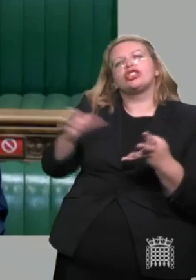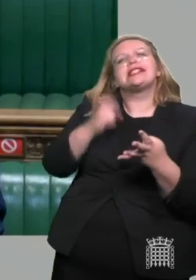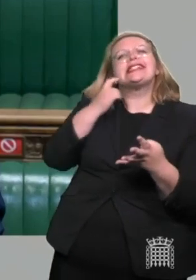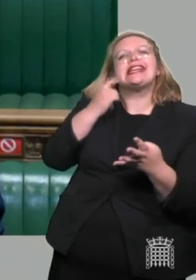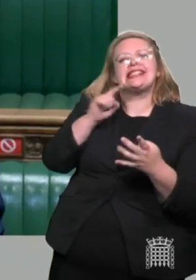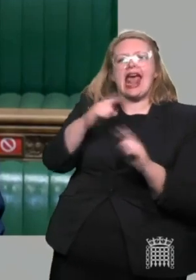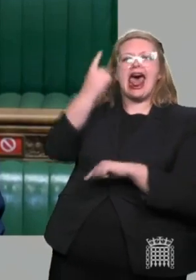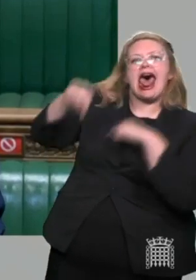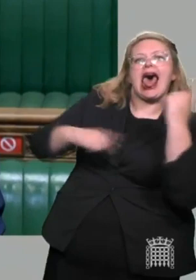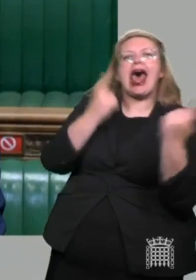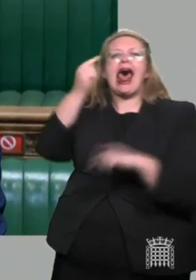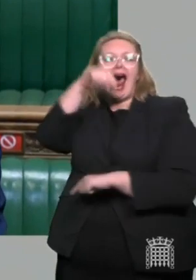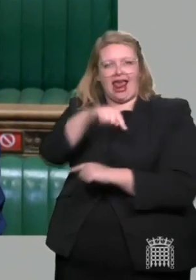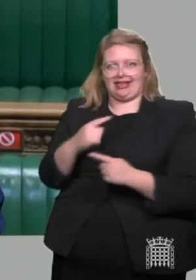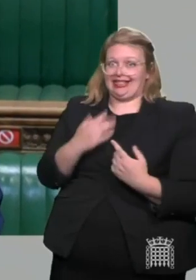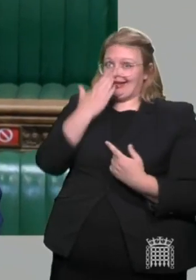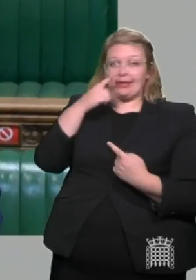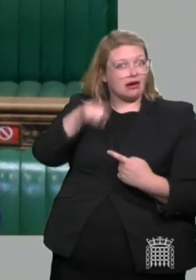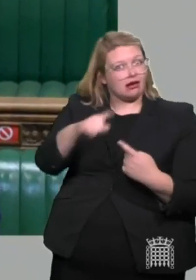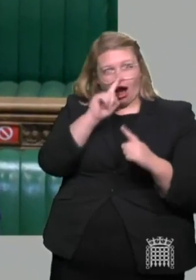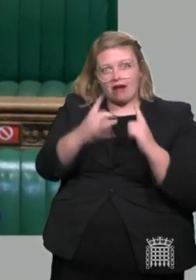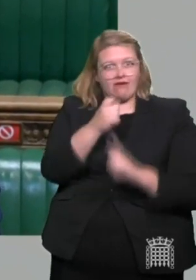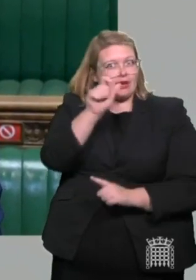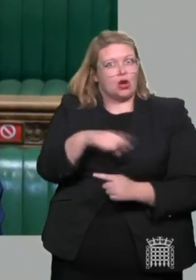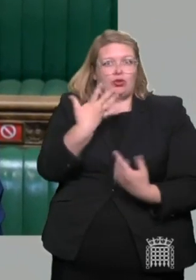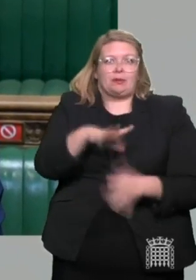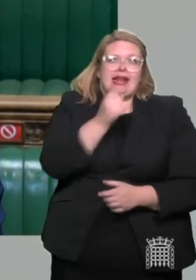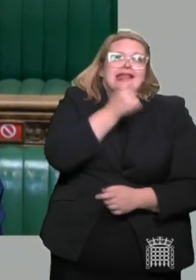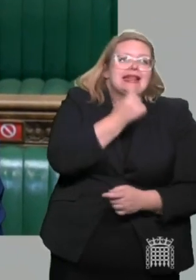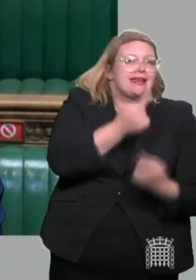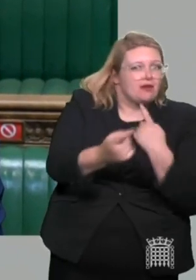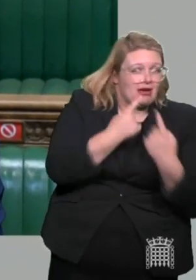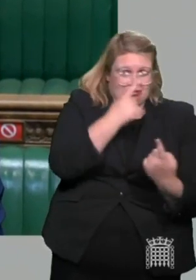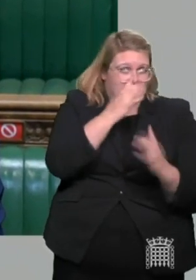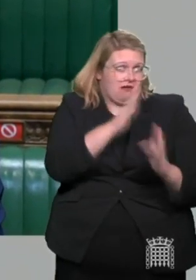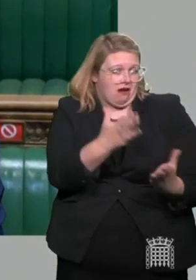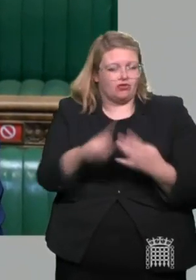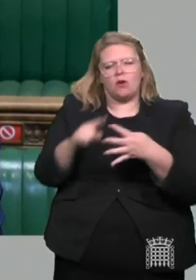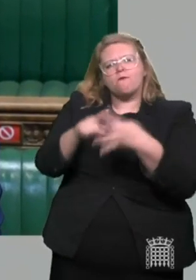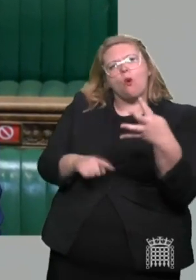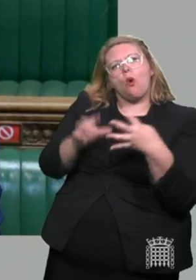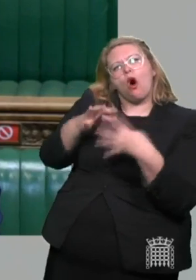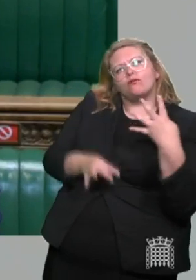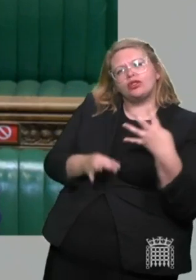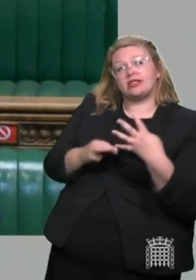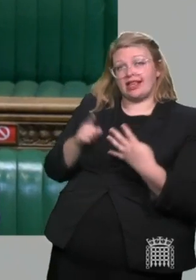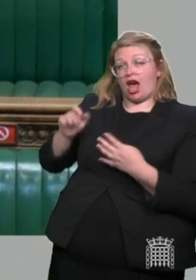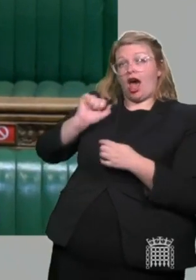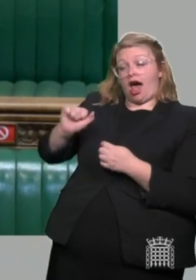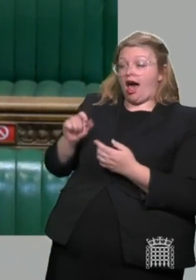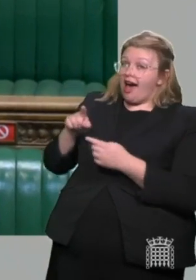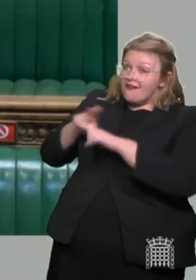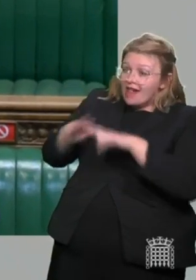chatty rat. I ask him again: who paid the initial invoice—the initial invoice, Prime Minister—for